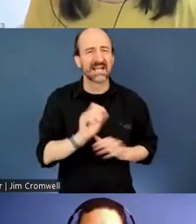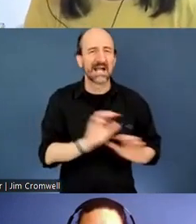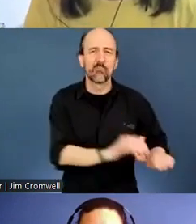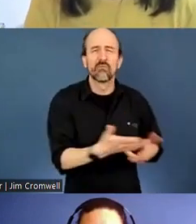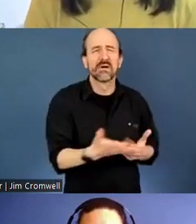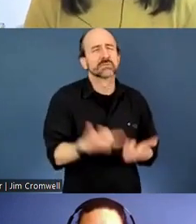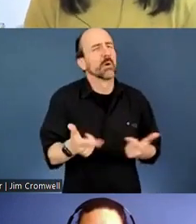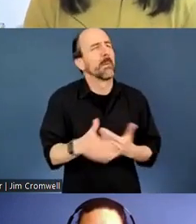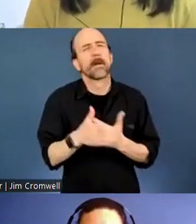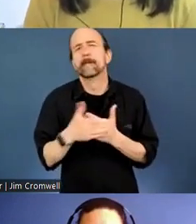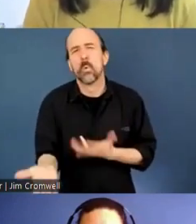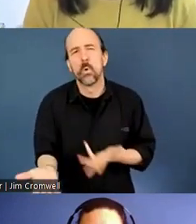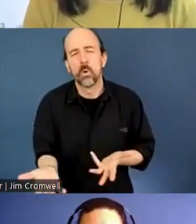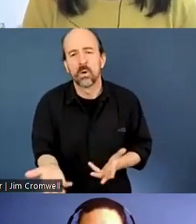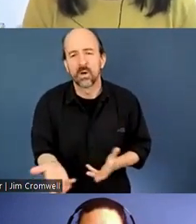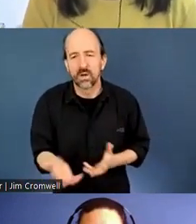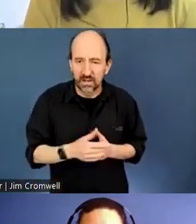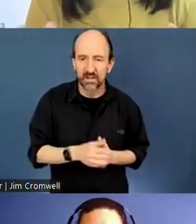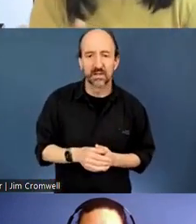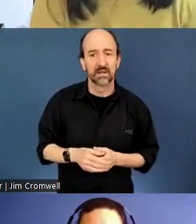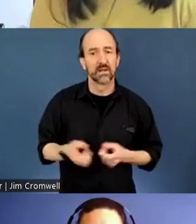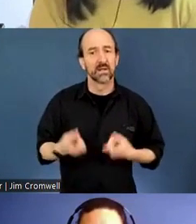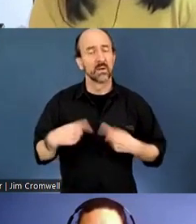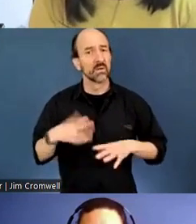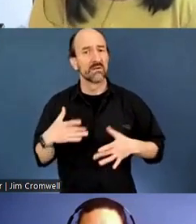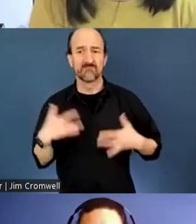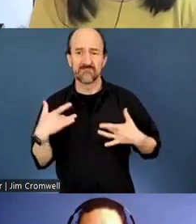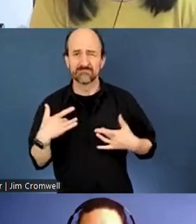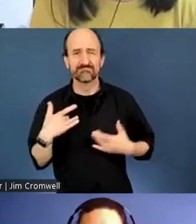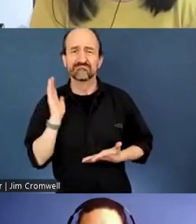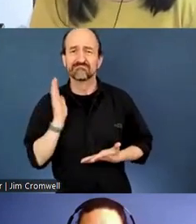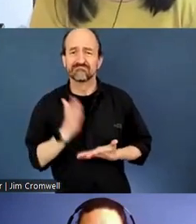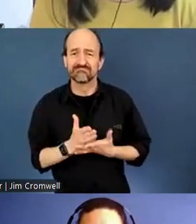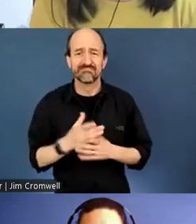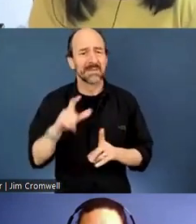because we believe that community led evaluation